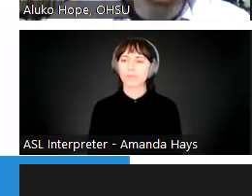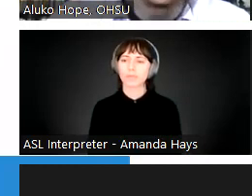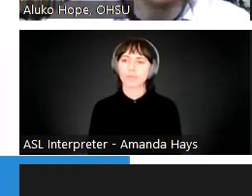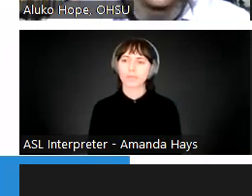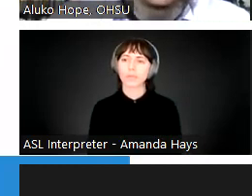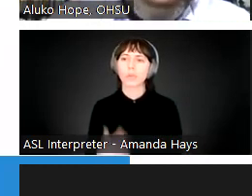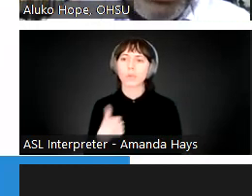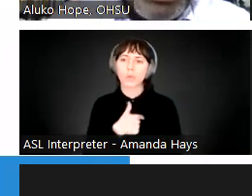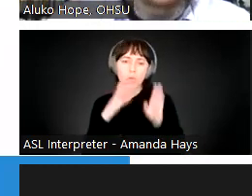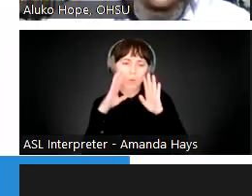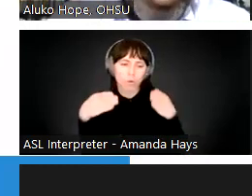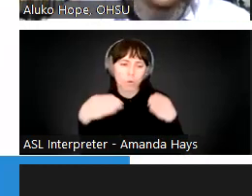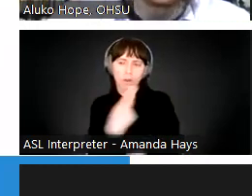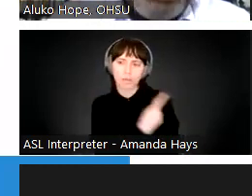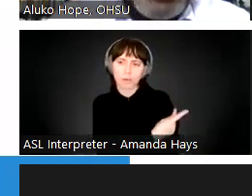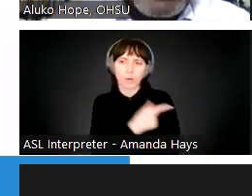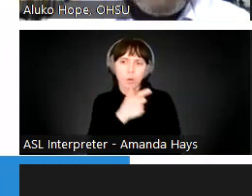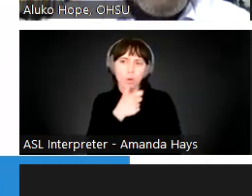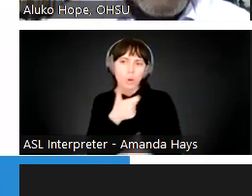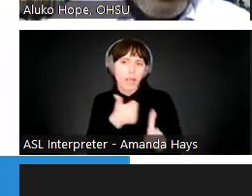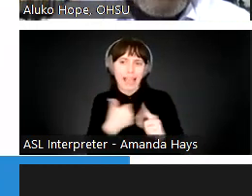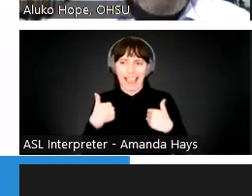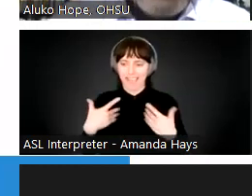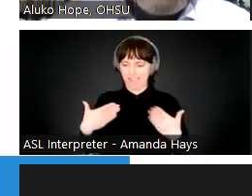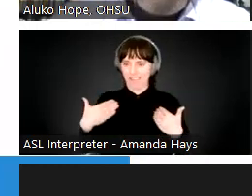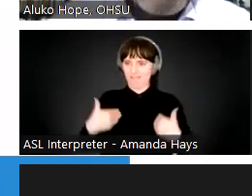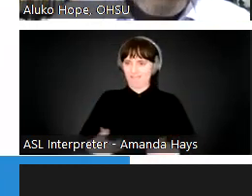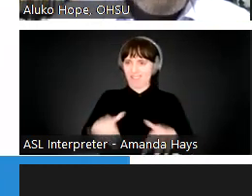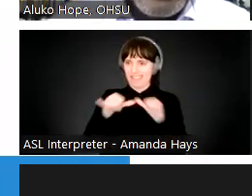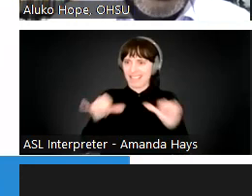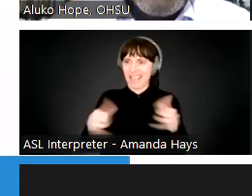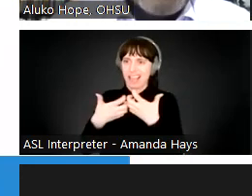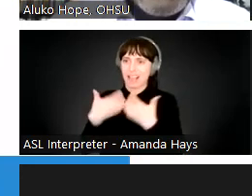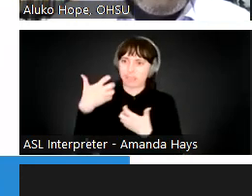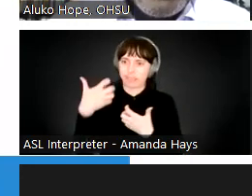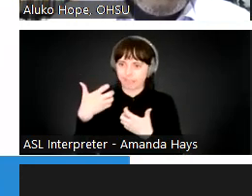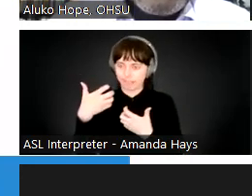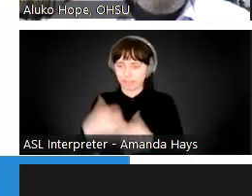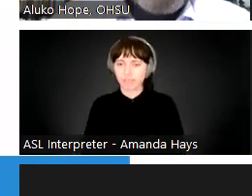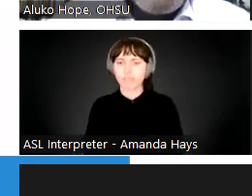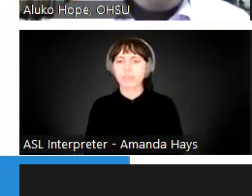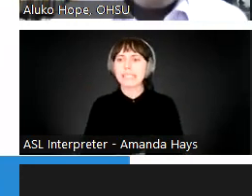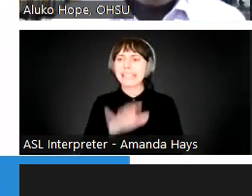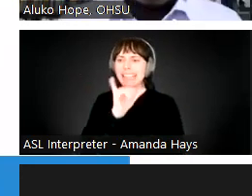autonomic impairment. That's the dysautonomia, partly because I do think that that set of symptoms really could